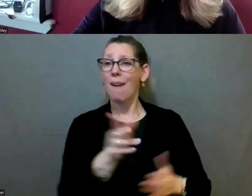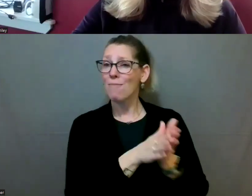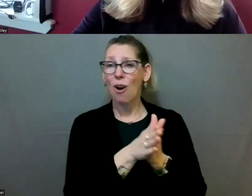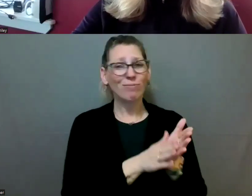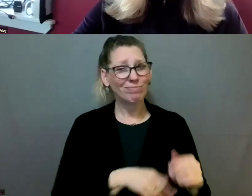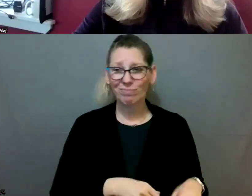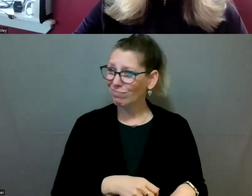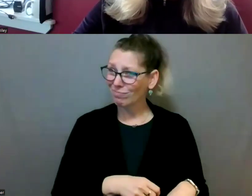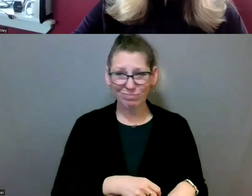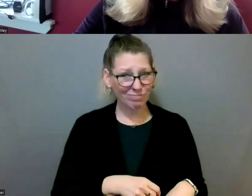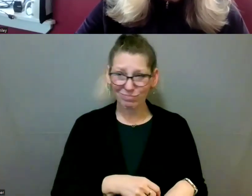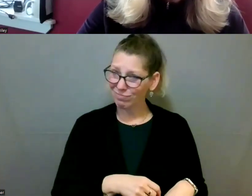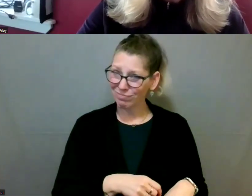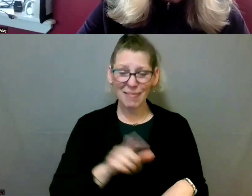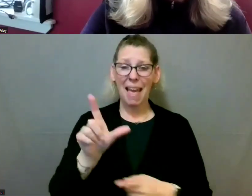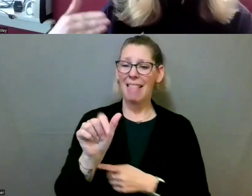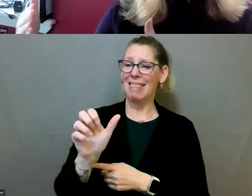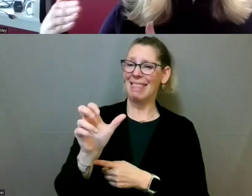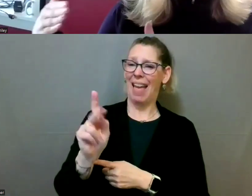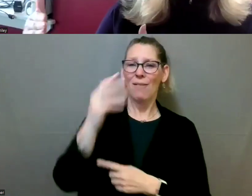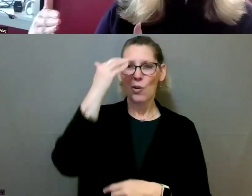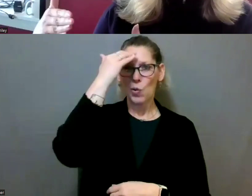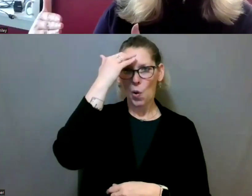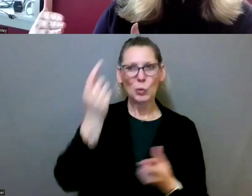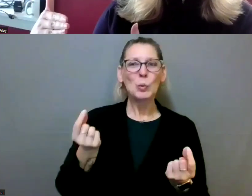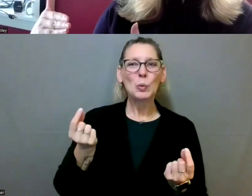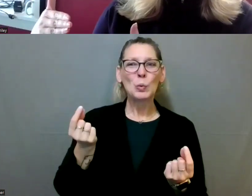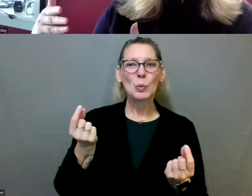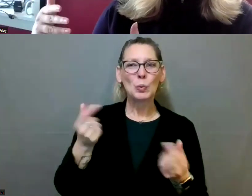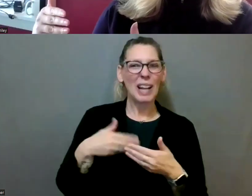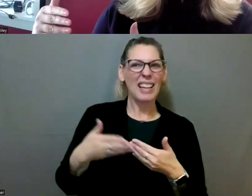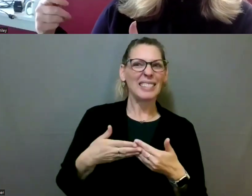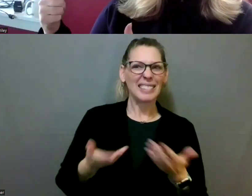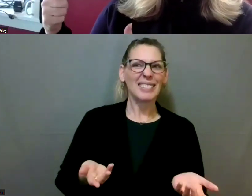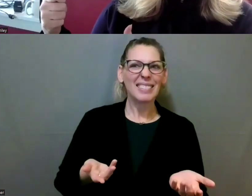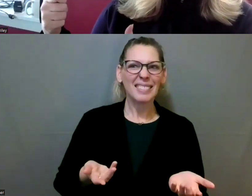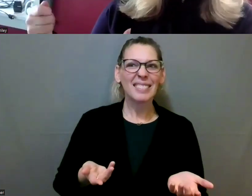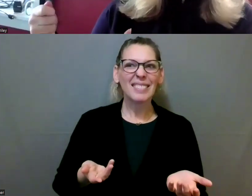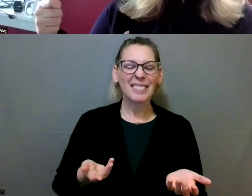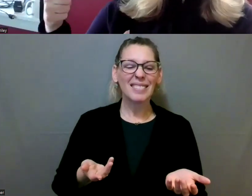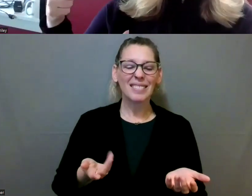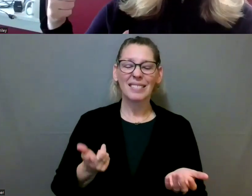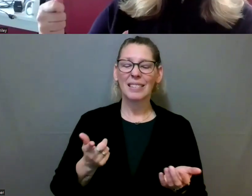lack of knowing what to do next that they're comfortable with um a teacher or a par